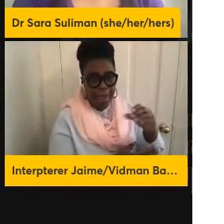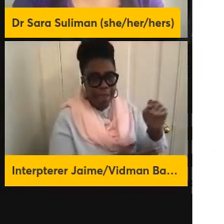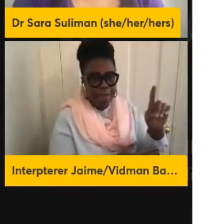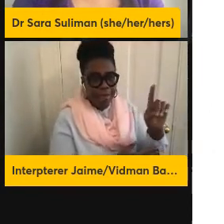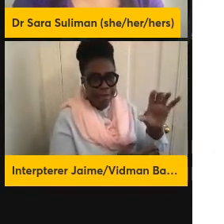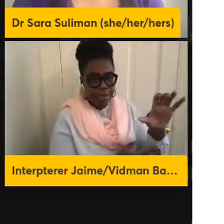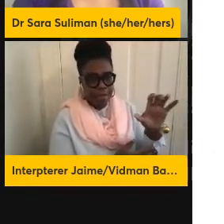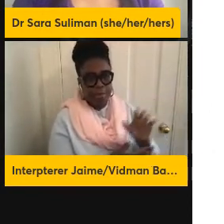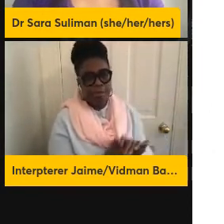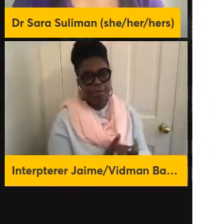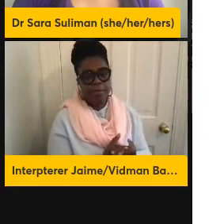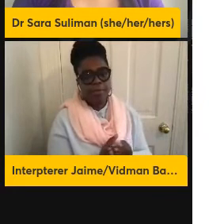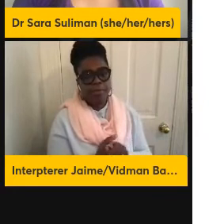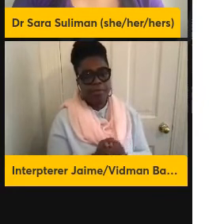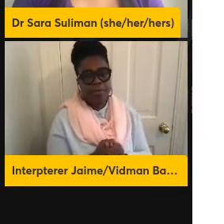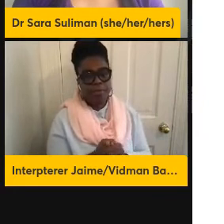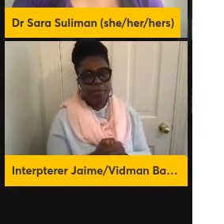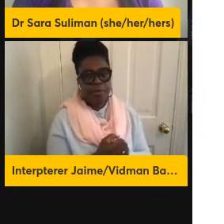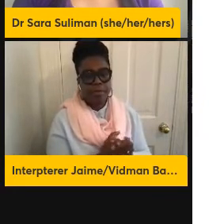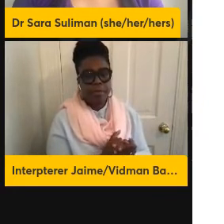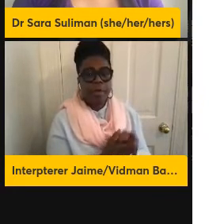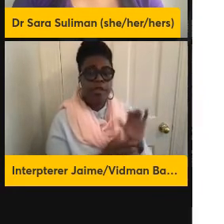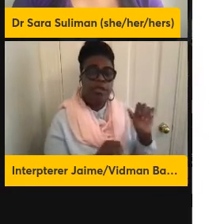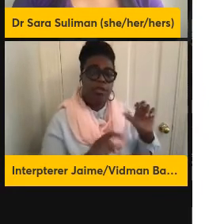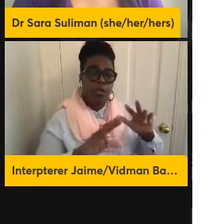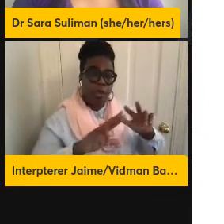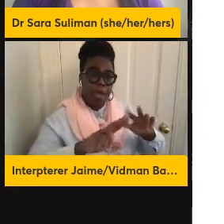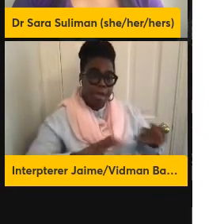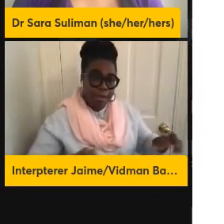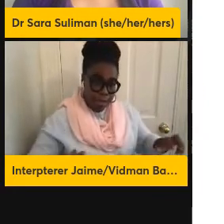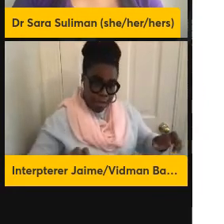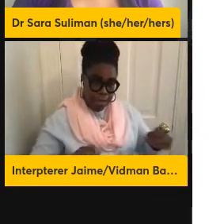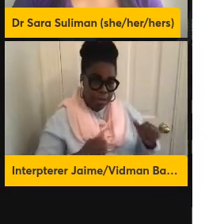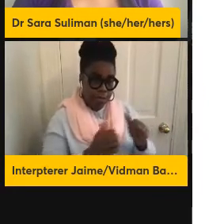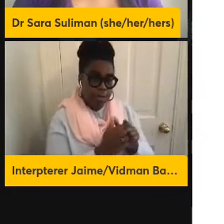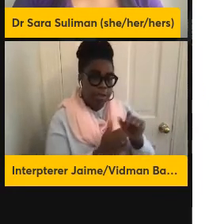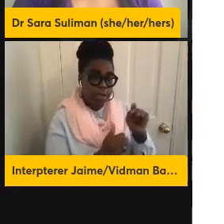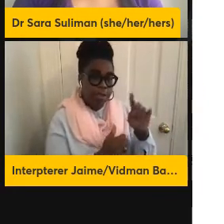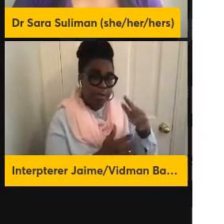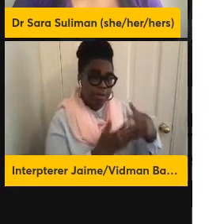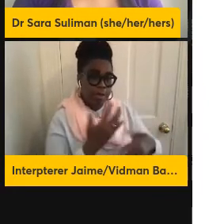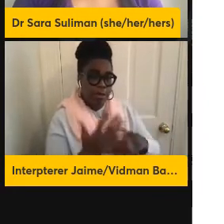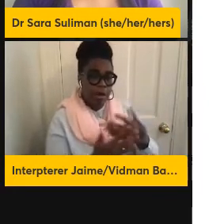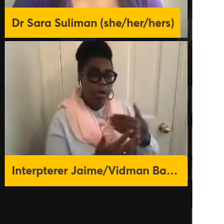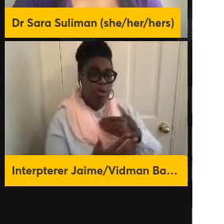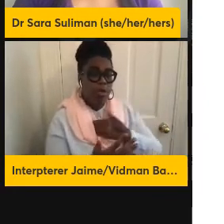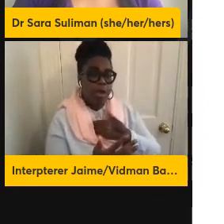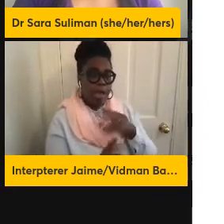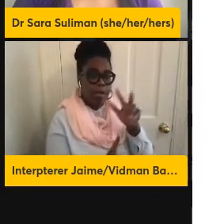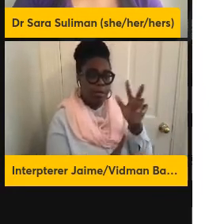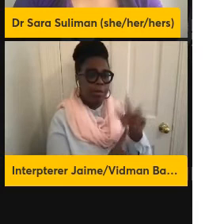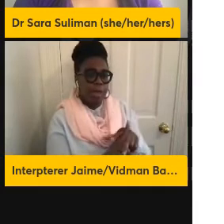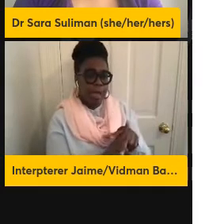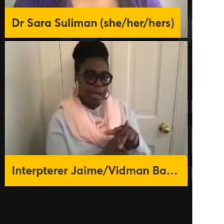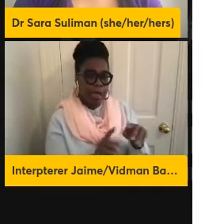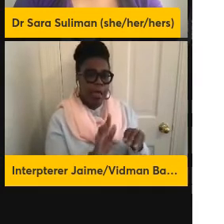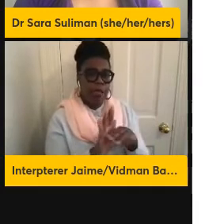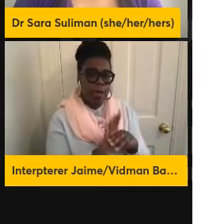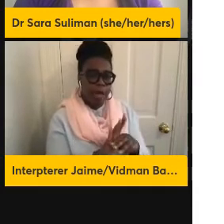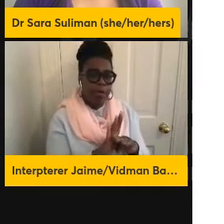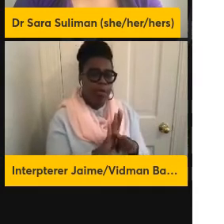So to to analyze the interaction with TB, we applied this model where we regressed the expression on the genotype, the TB